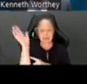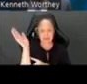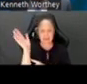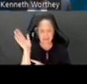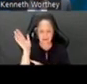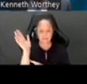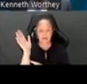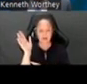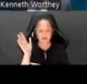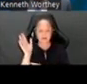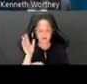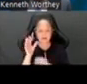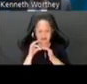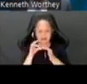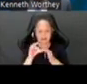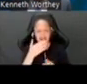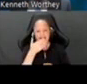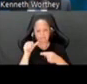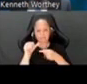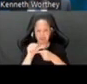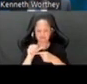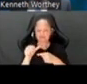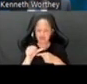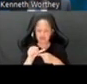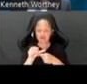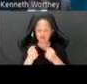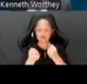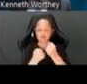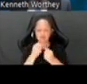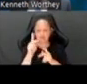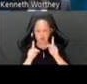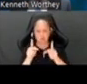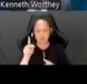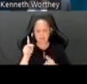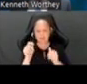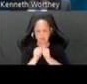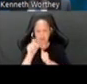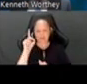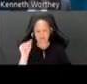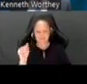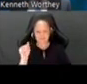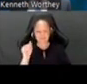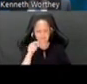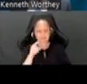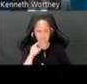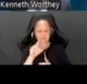best practices for supporting people with disabilities. This curriculum includes an